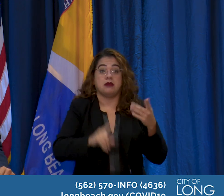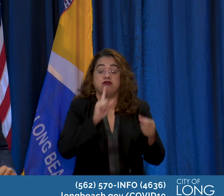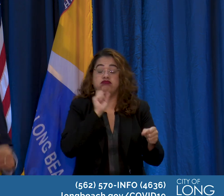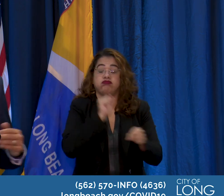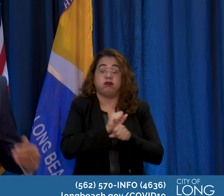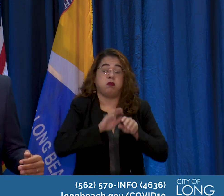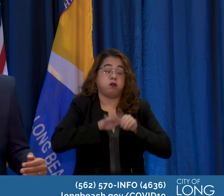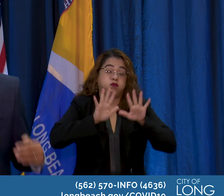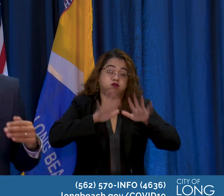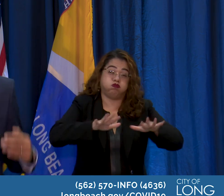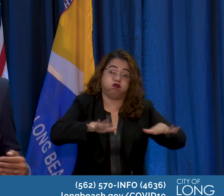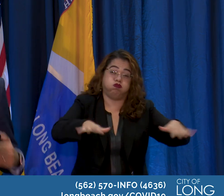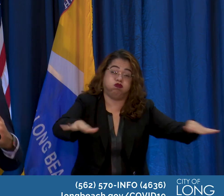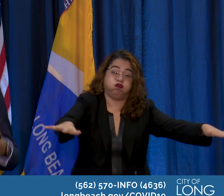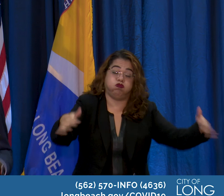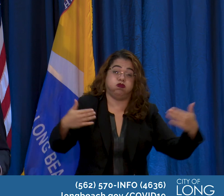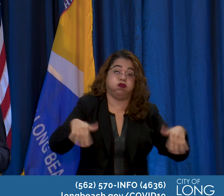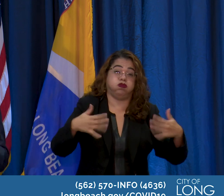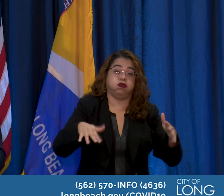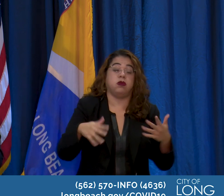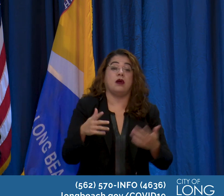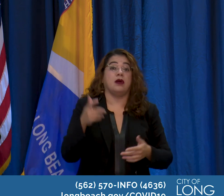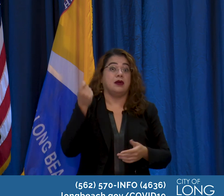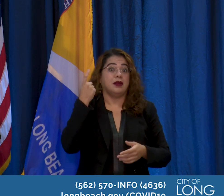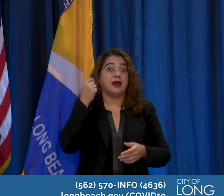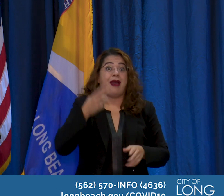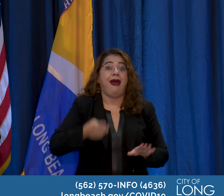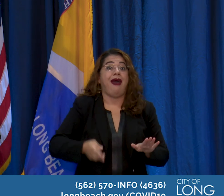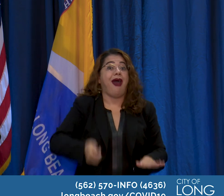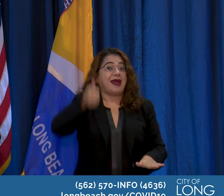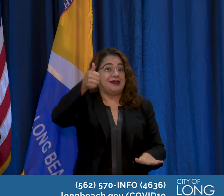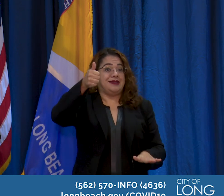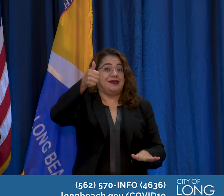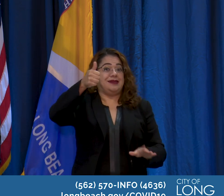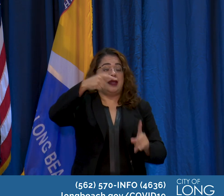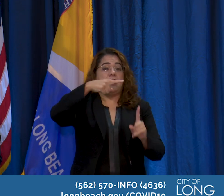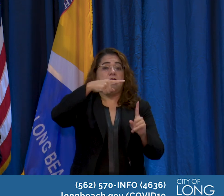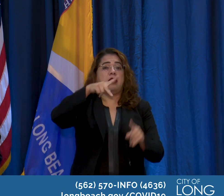We have some states that are seeing their highest positivity rates that they have ever